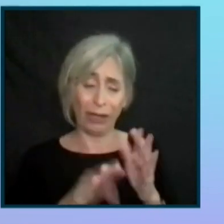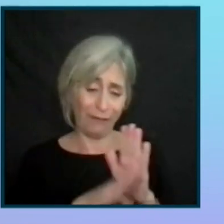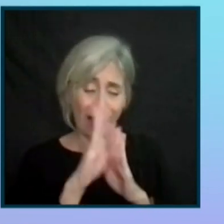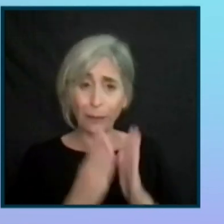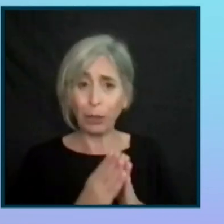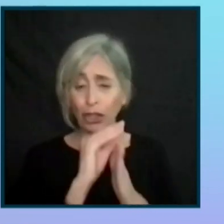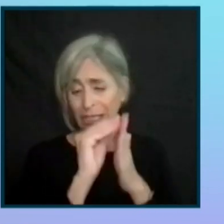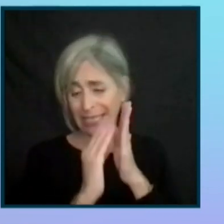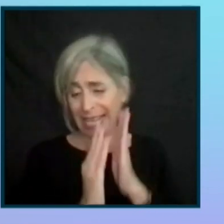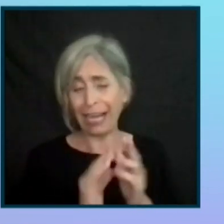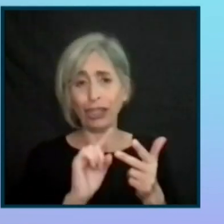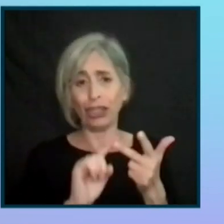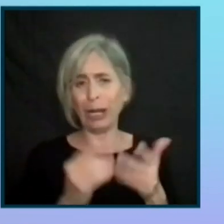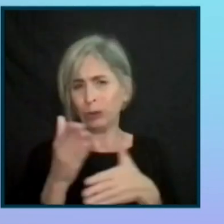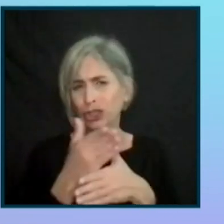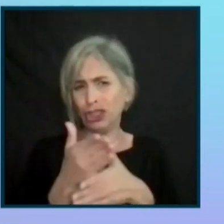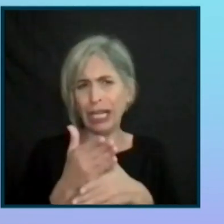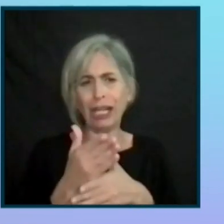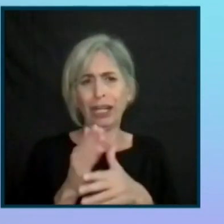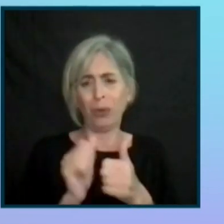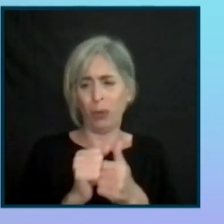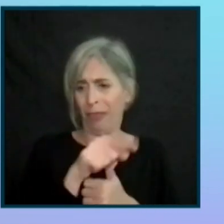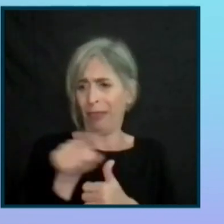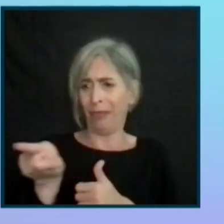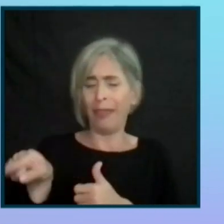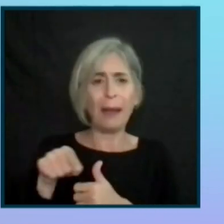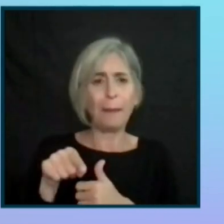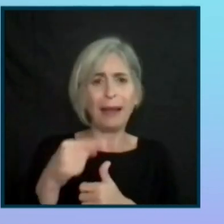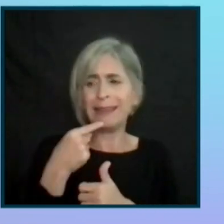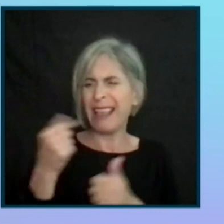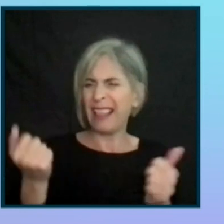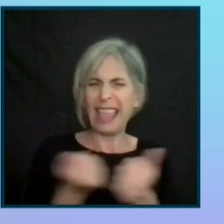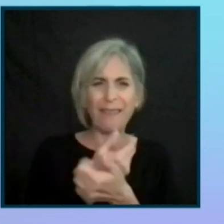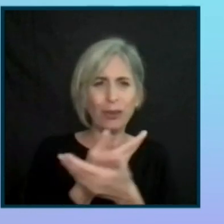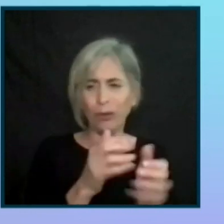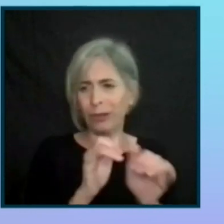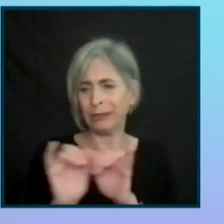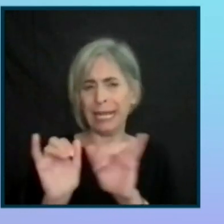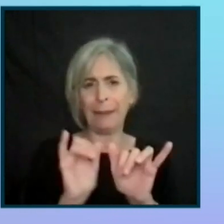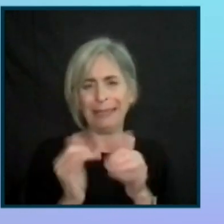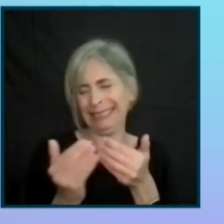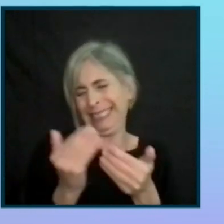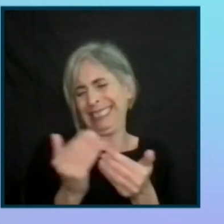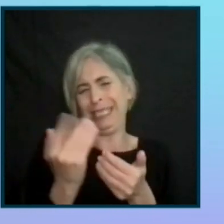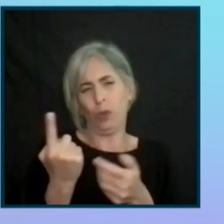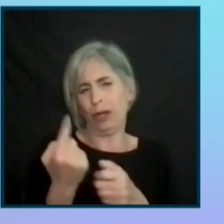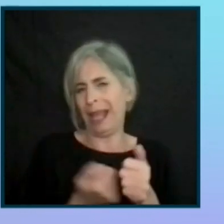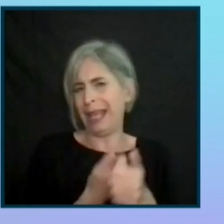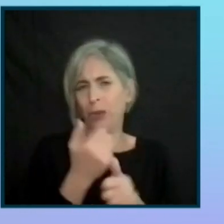or is a designer and I'll share with them, and I tell this to everybody because this is an easy one that anybody can say,